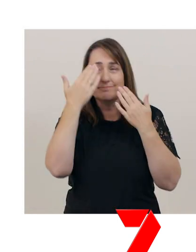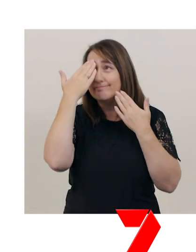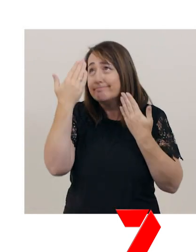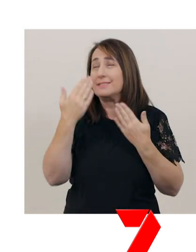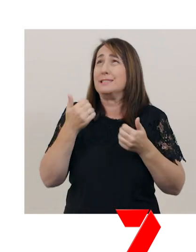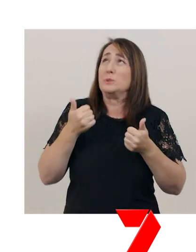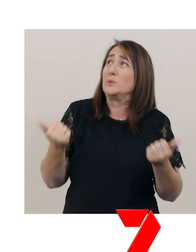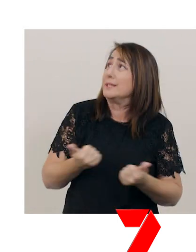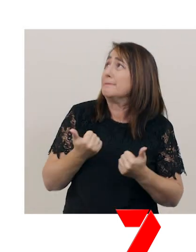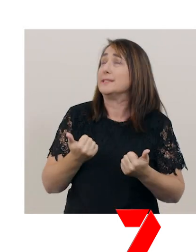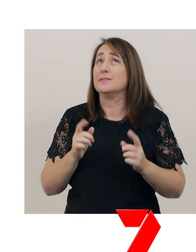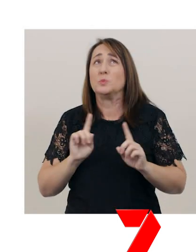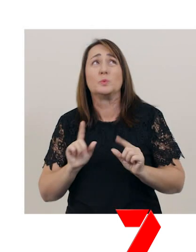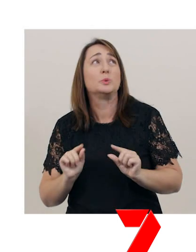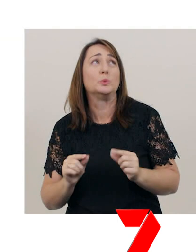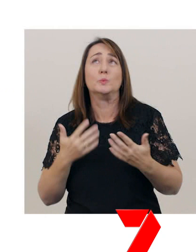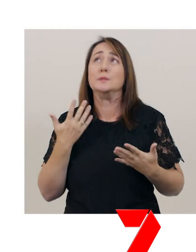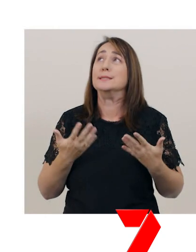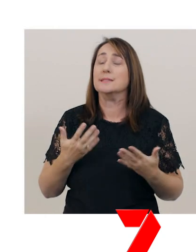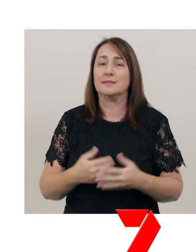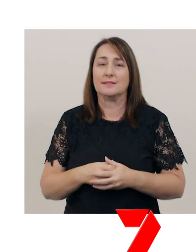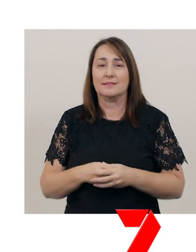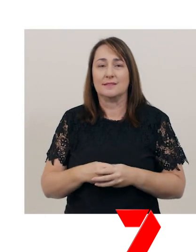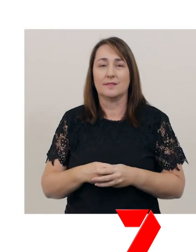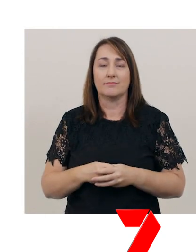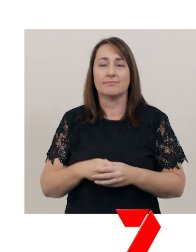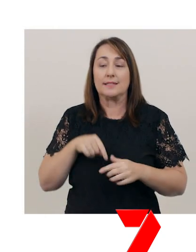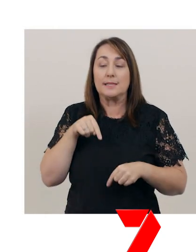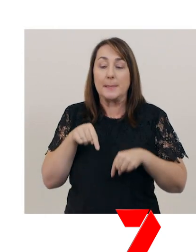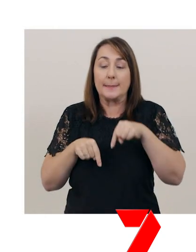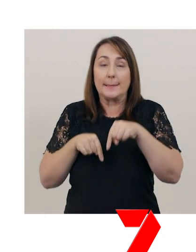What should he do? He tiptoed up to the bandleader.